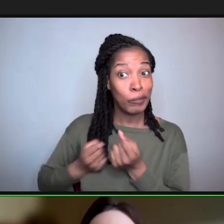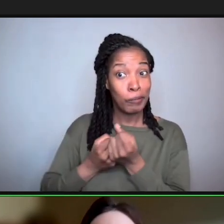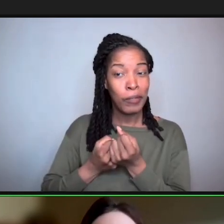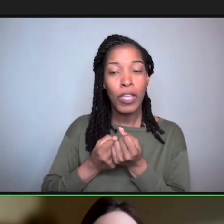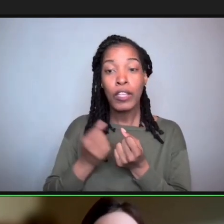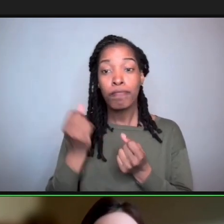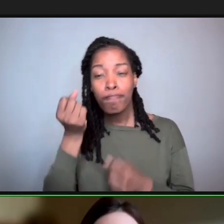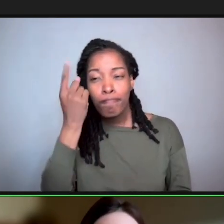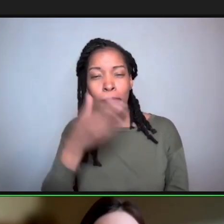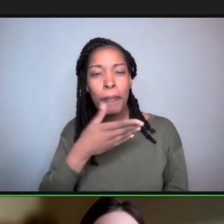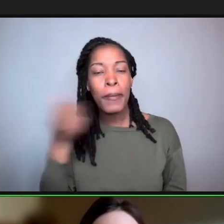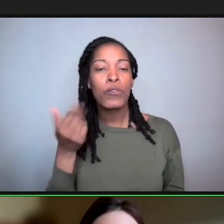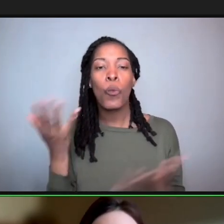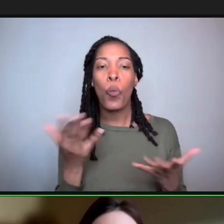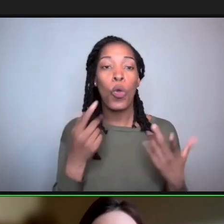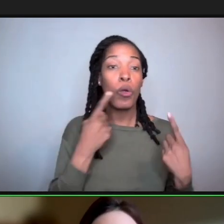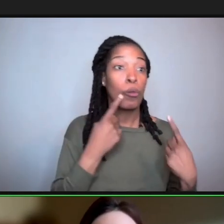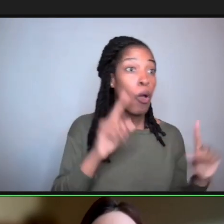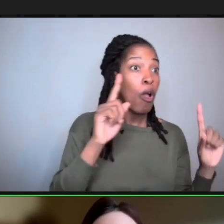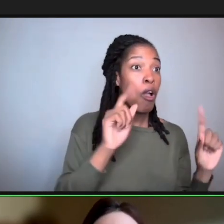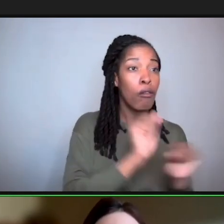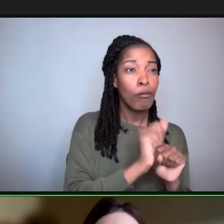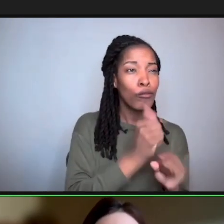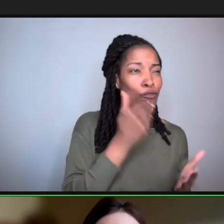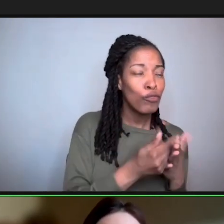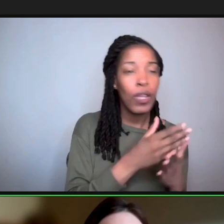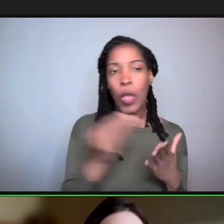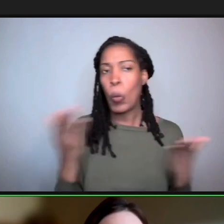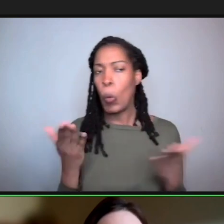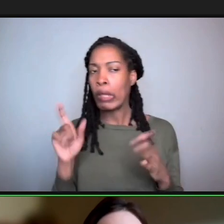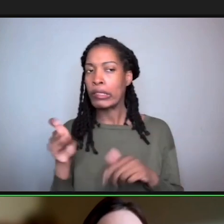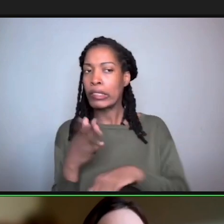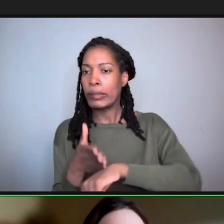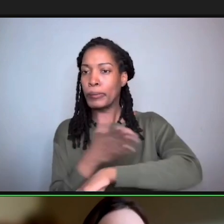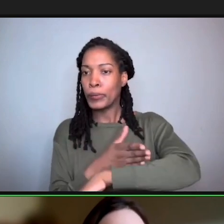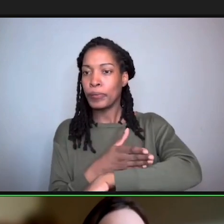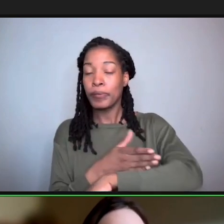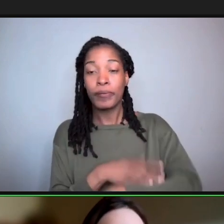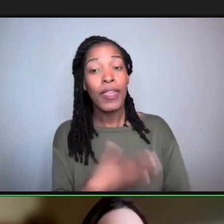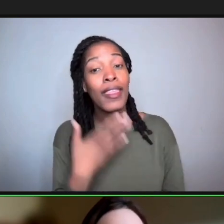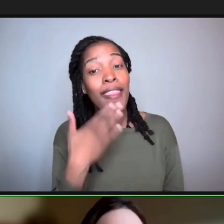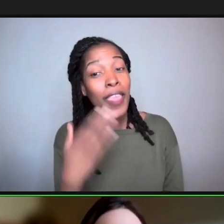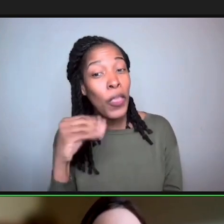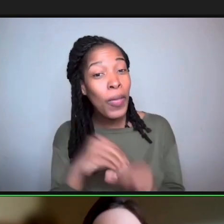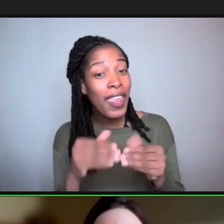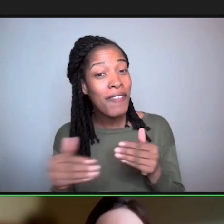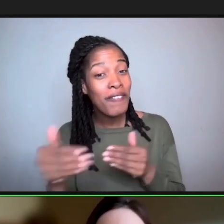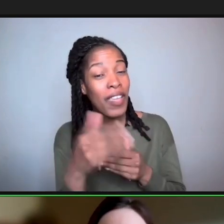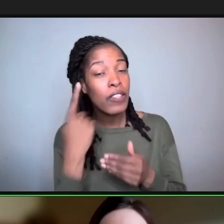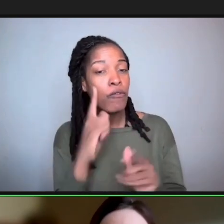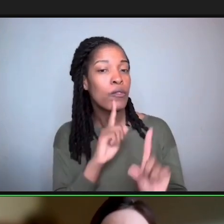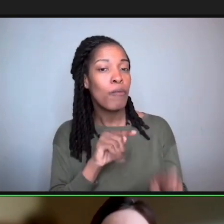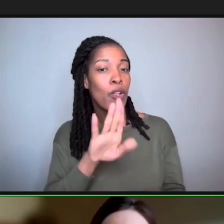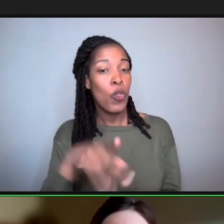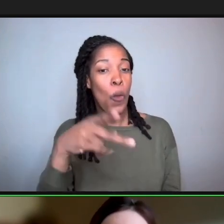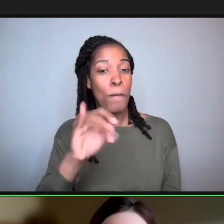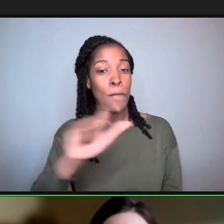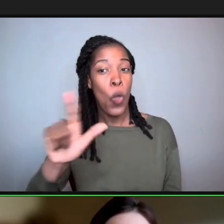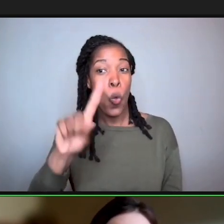and what could be improved. So thank you in advance for responding to the poll questions. And we'll pop those questions up now.